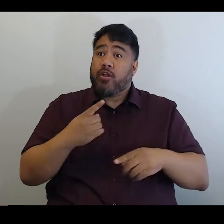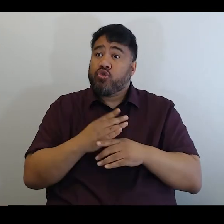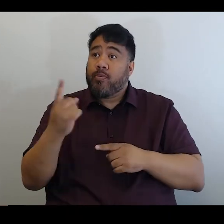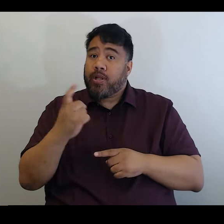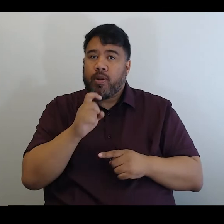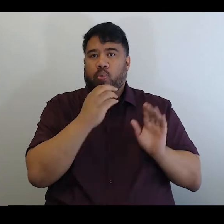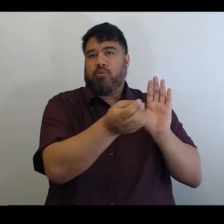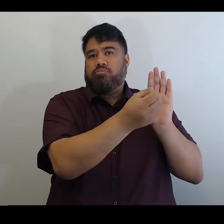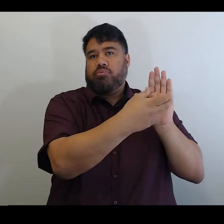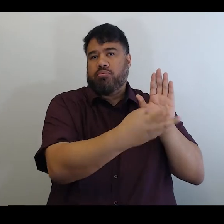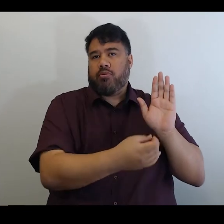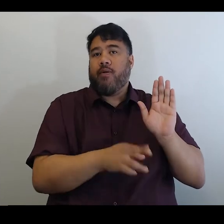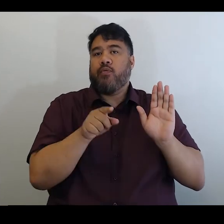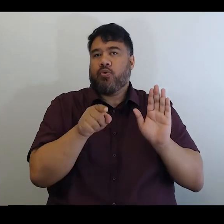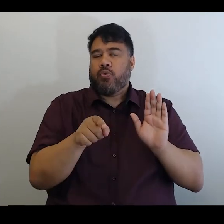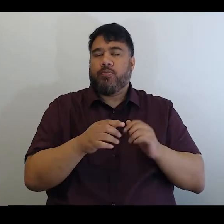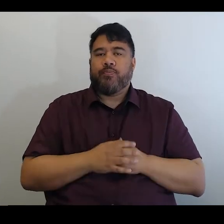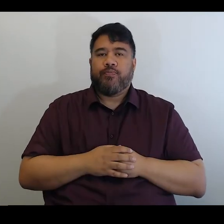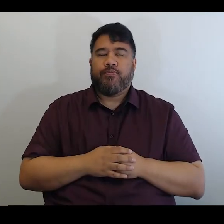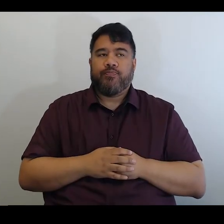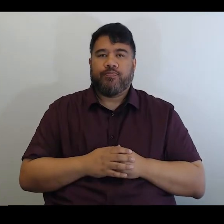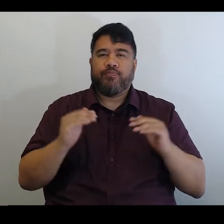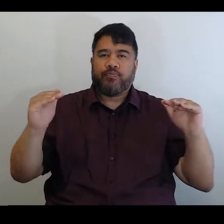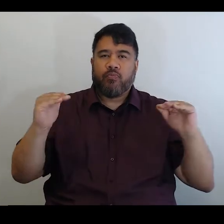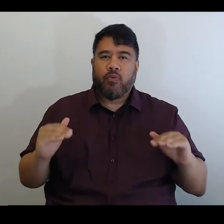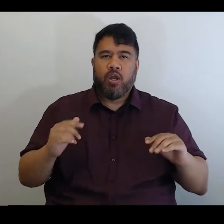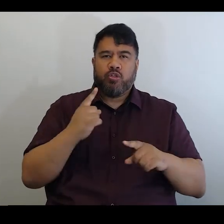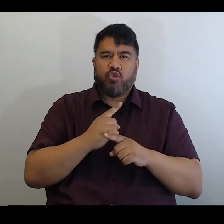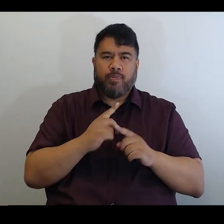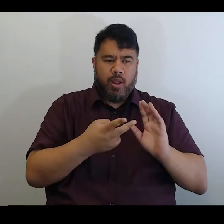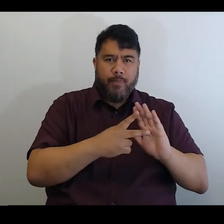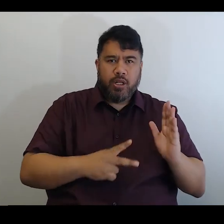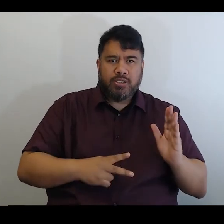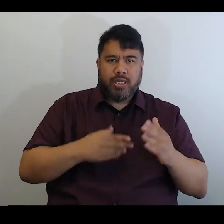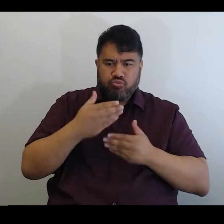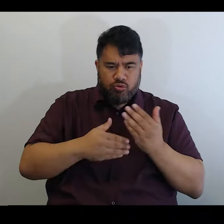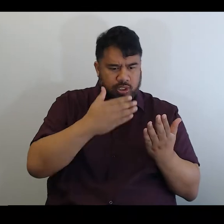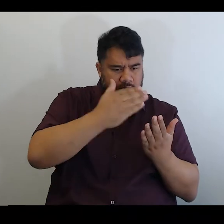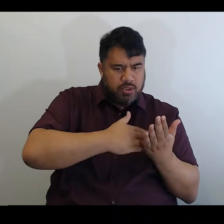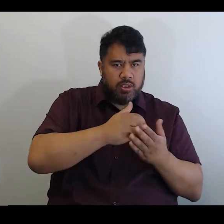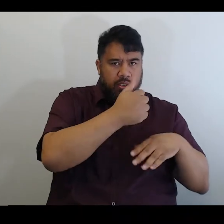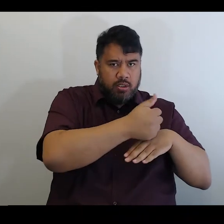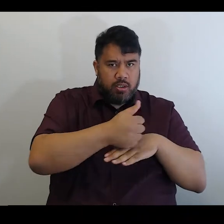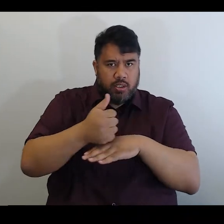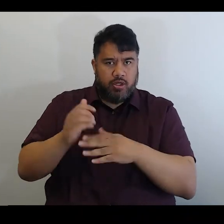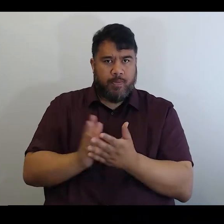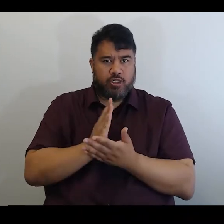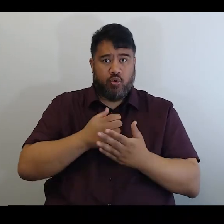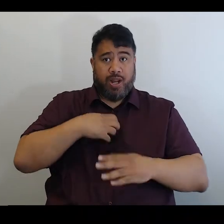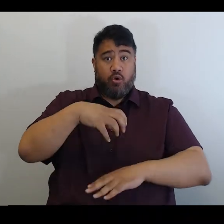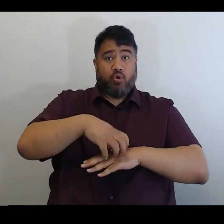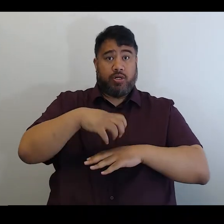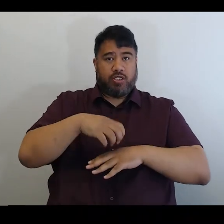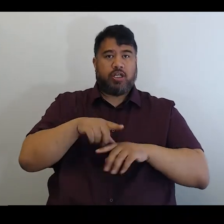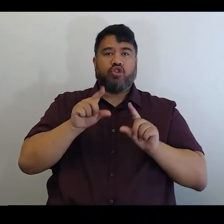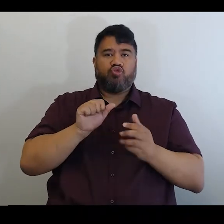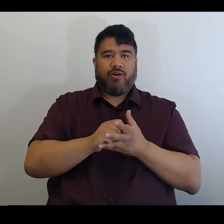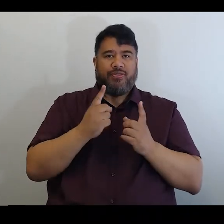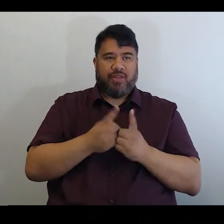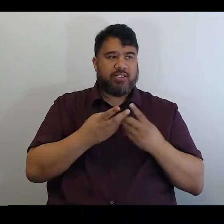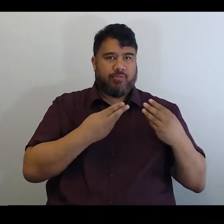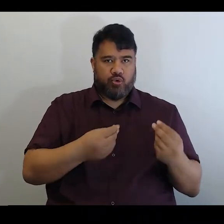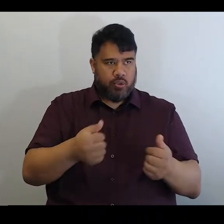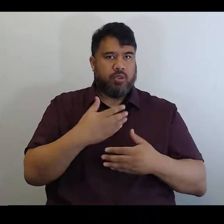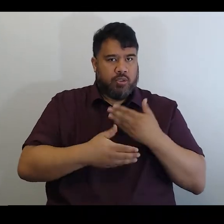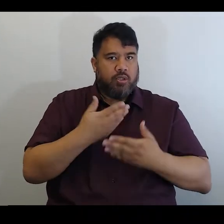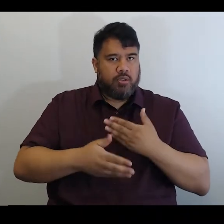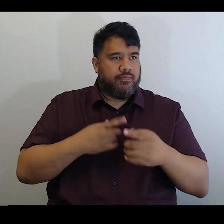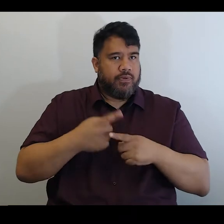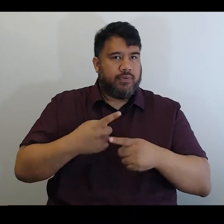We're putting in place the various policies and processes that all organizations need, and at the same time, we are getting ready to implement for change, next year.